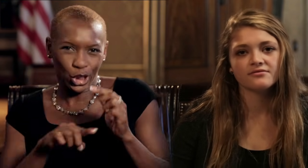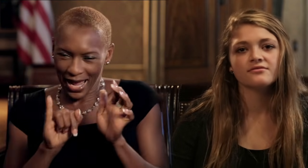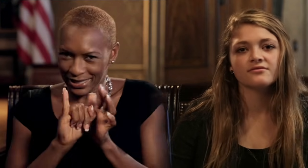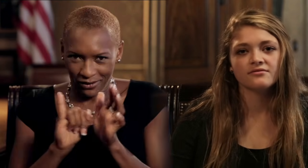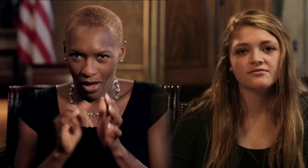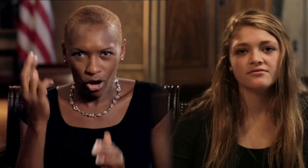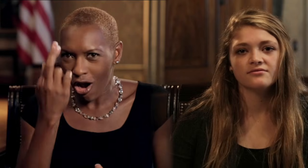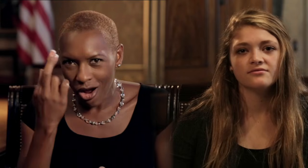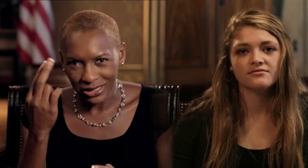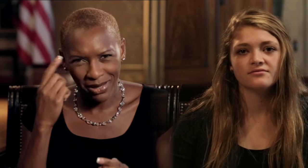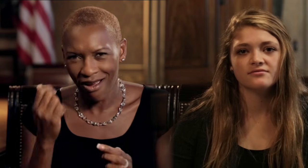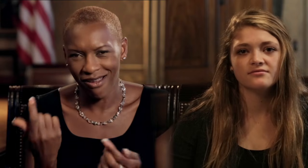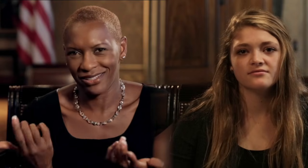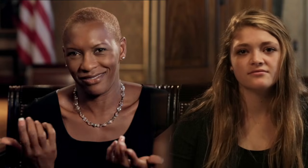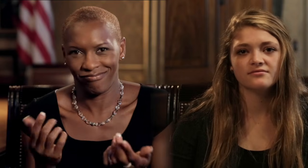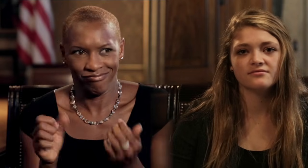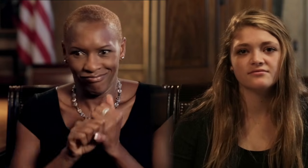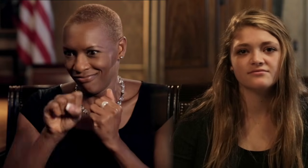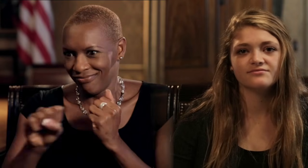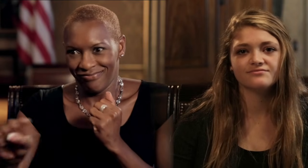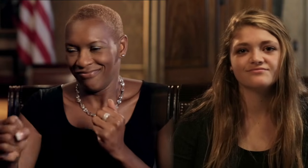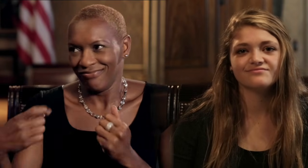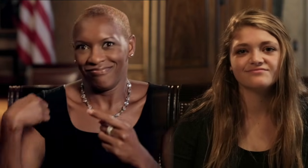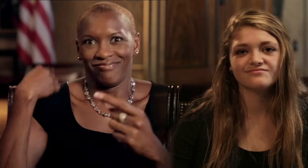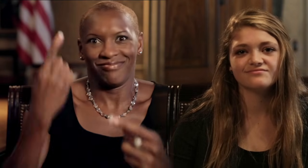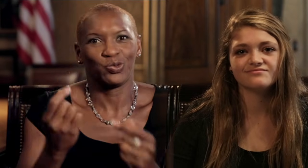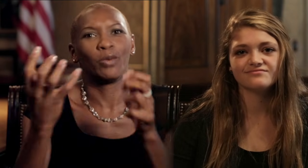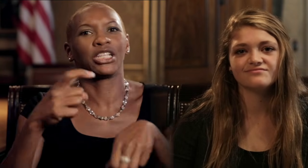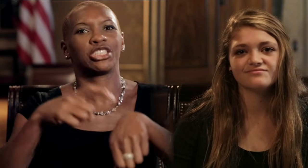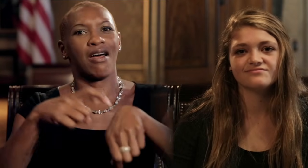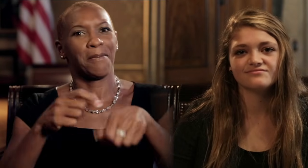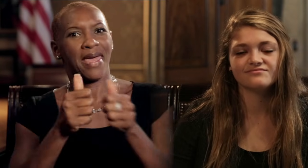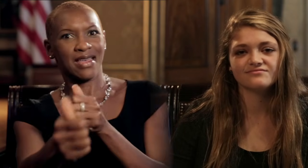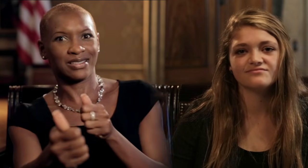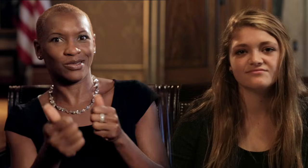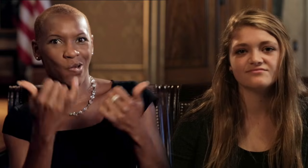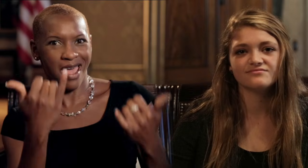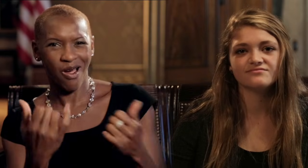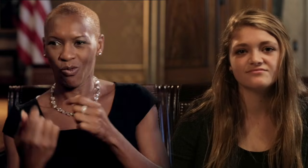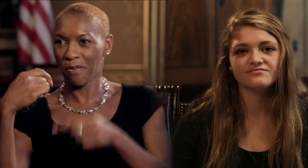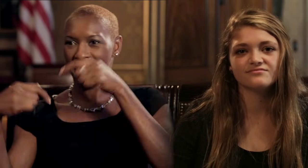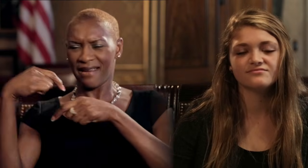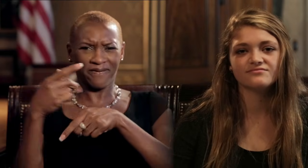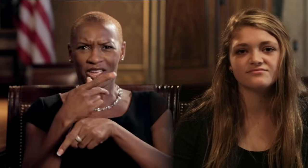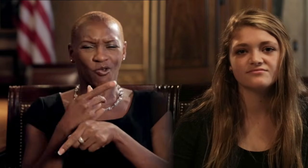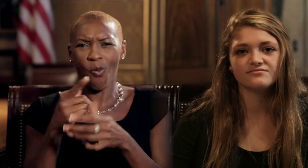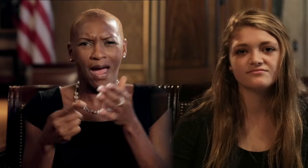And he couldn't identify the reason because so much time had passed that we couldn't go back and figure out what happened.